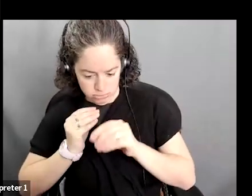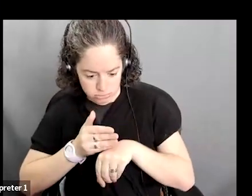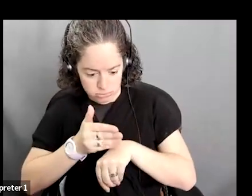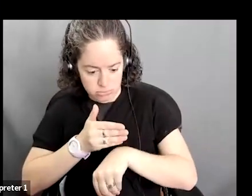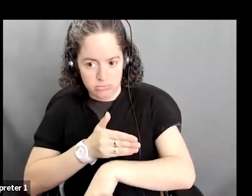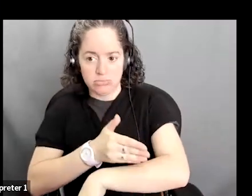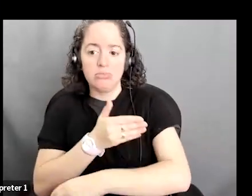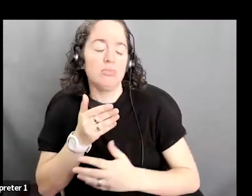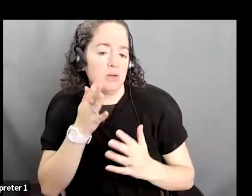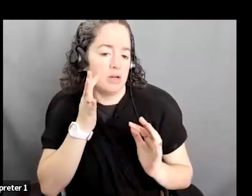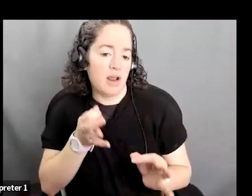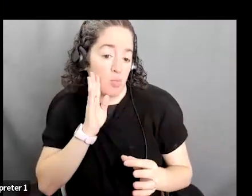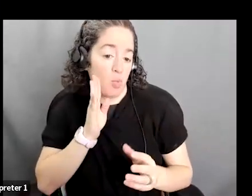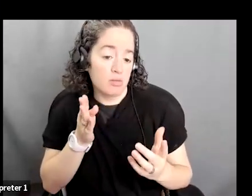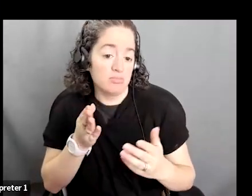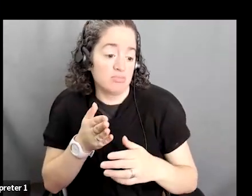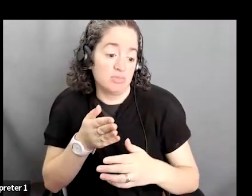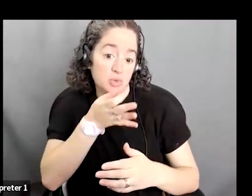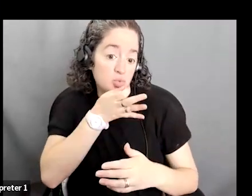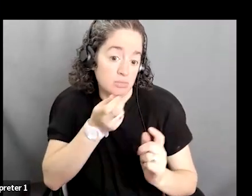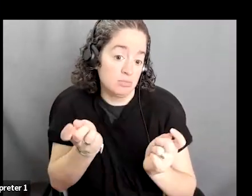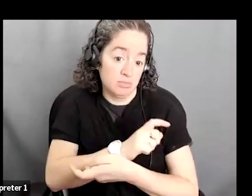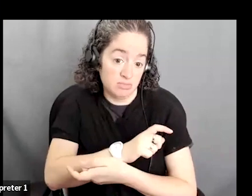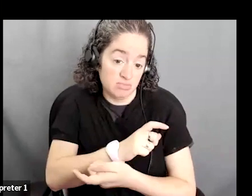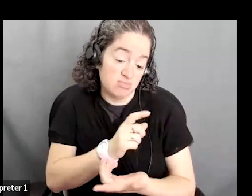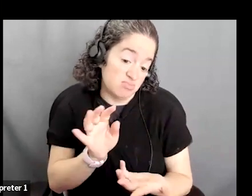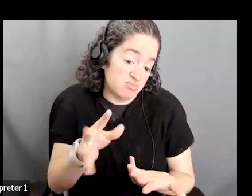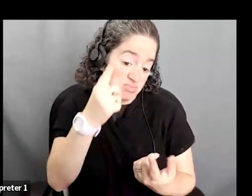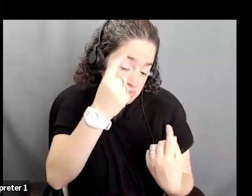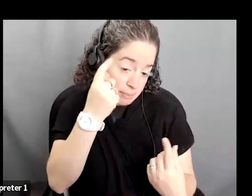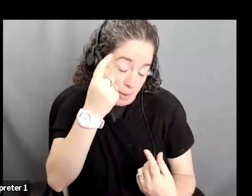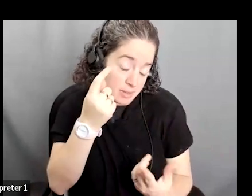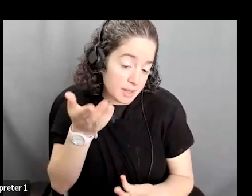and that's going to be improving soon so I would consider that one.